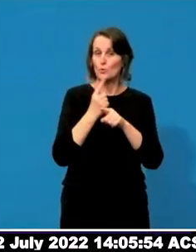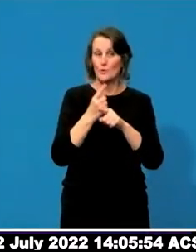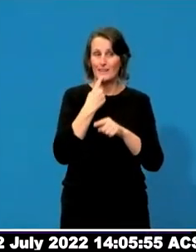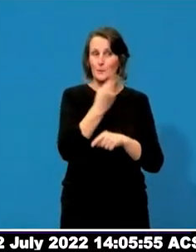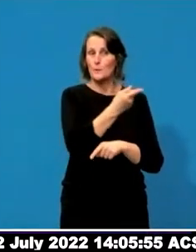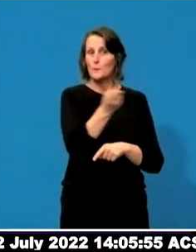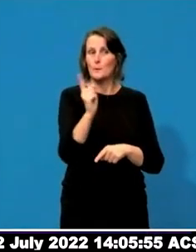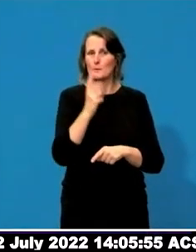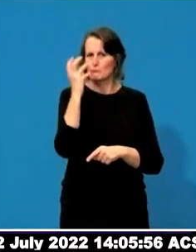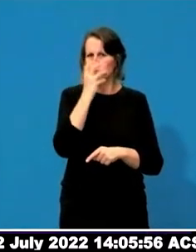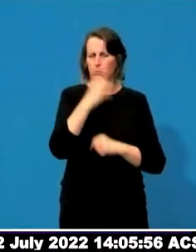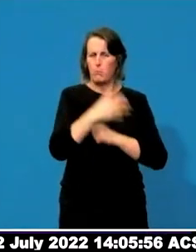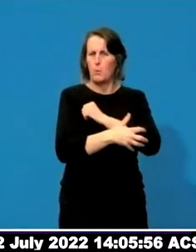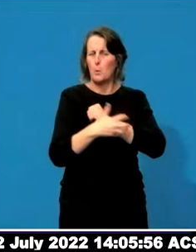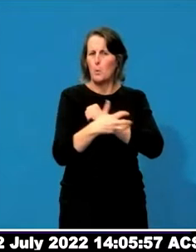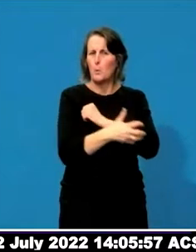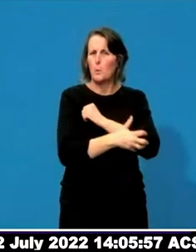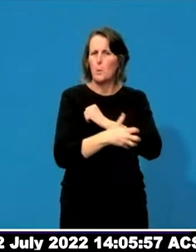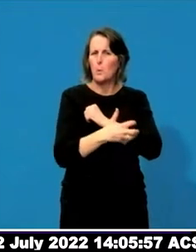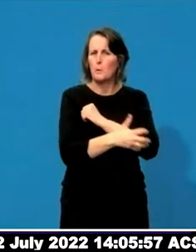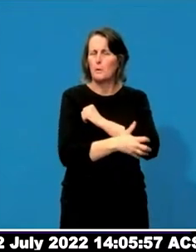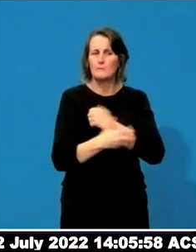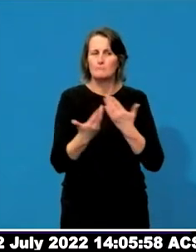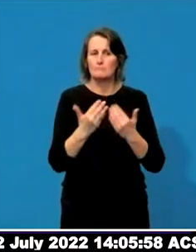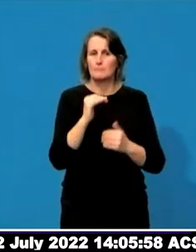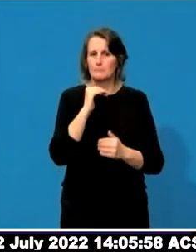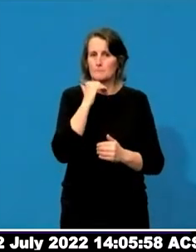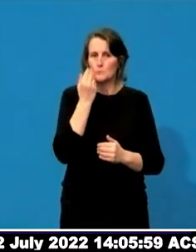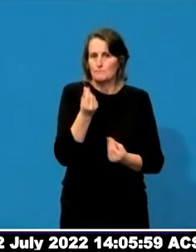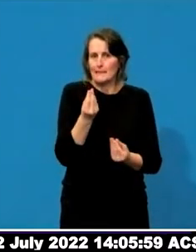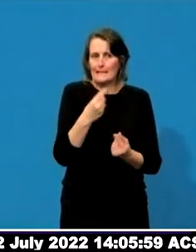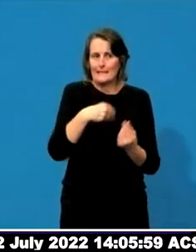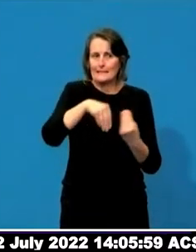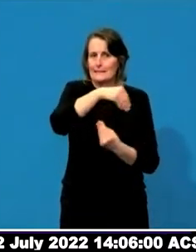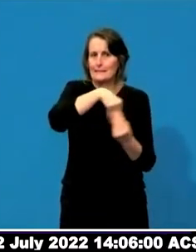the low income across the board,